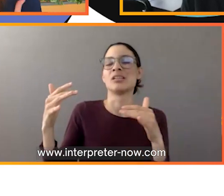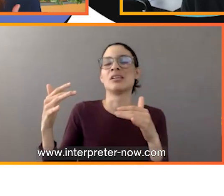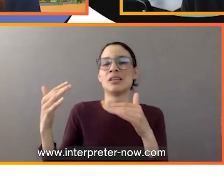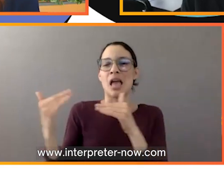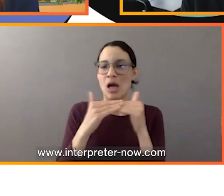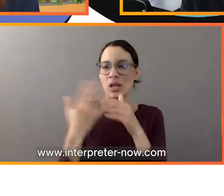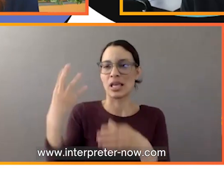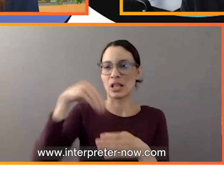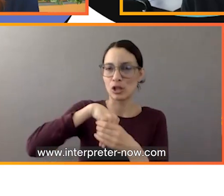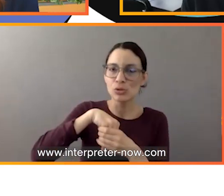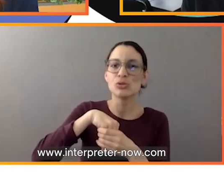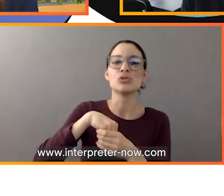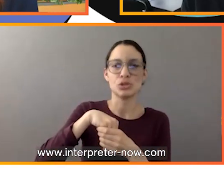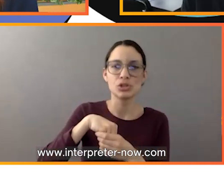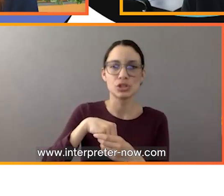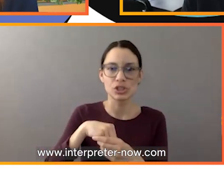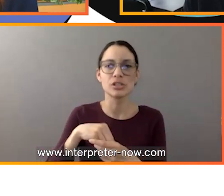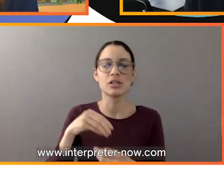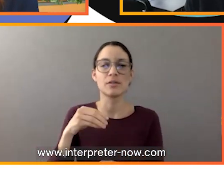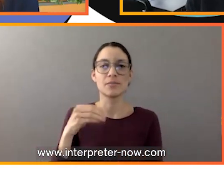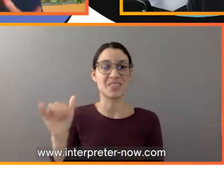activists That are advocating for change regularly.